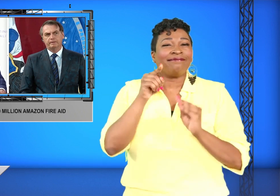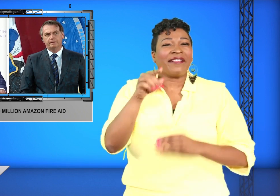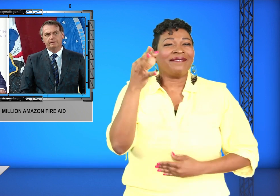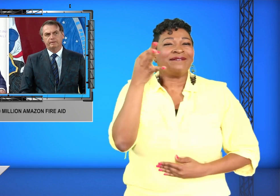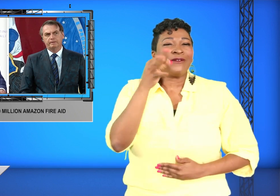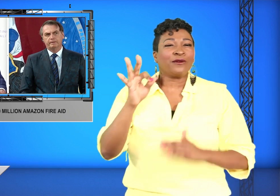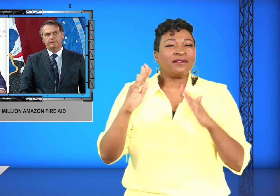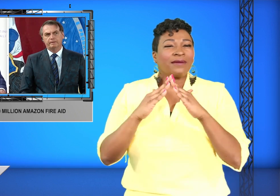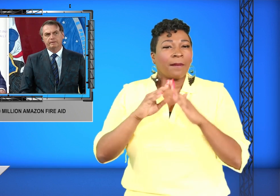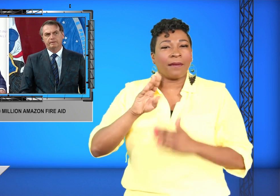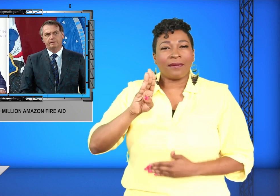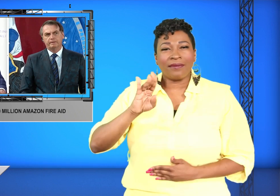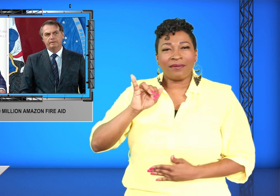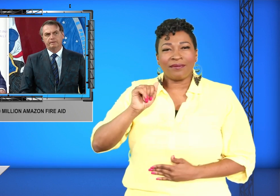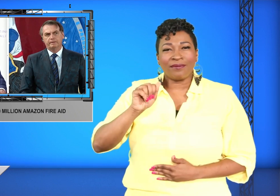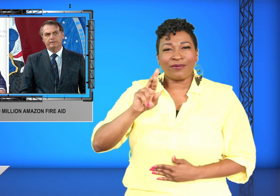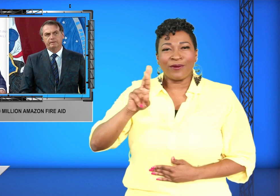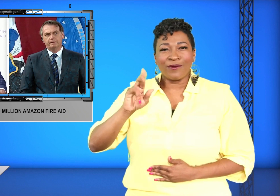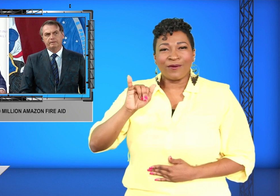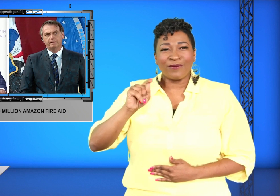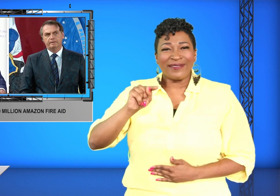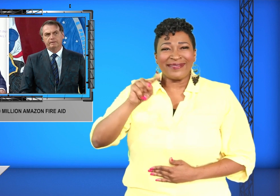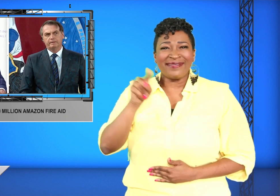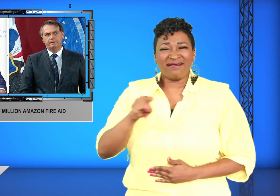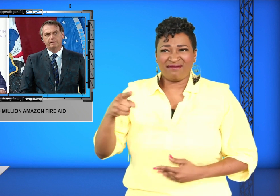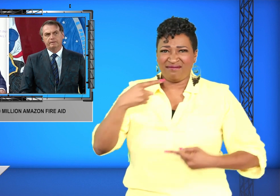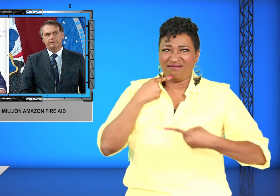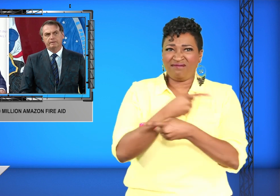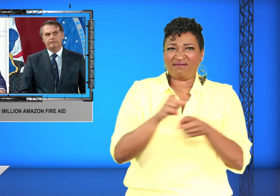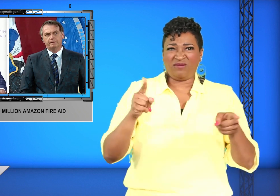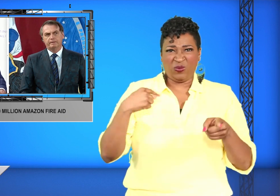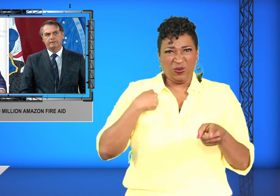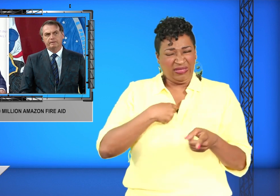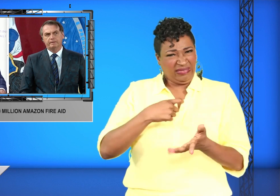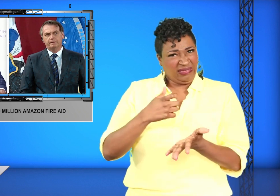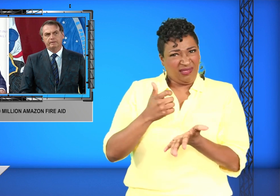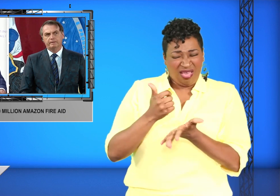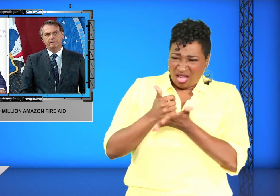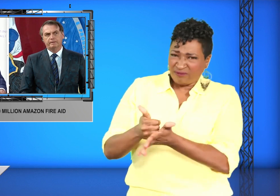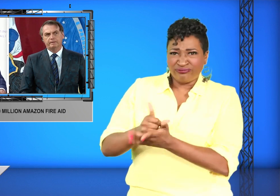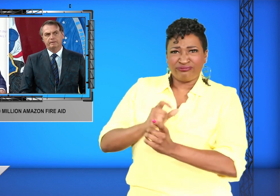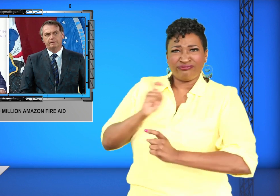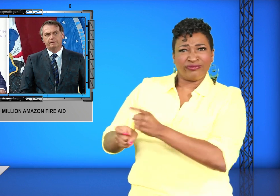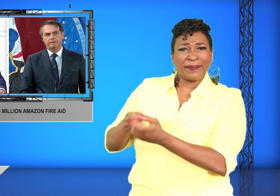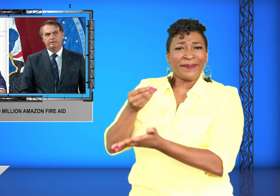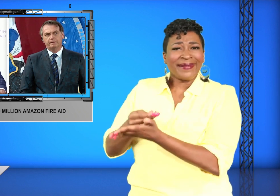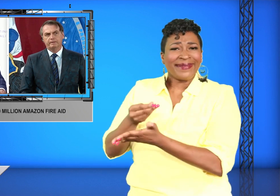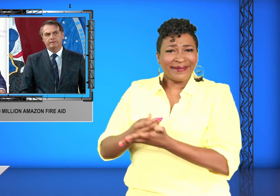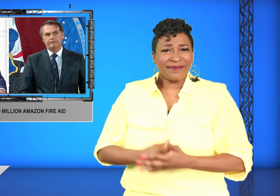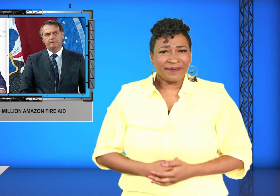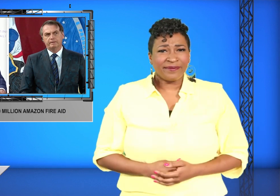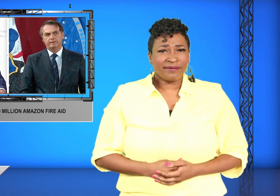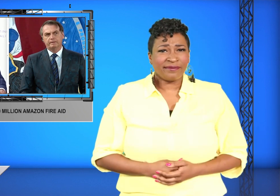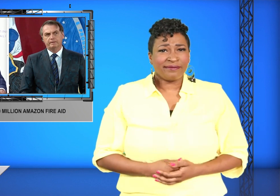the aid during the G7 summit in Biarritz, France this weekend.